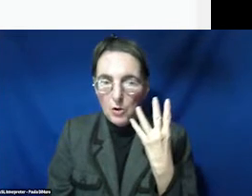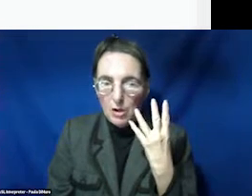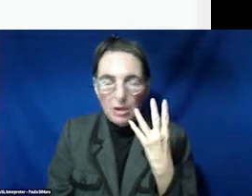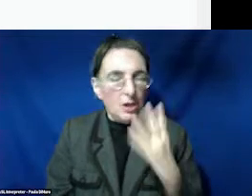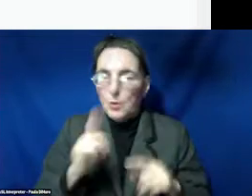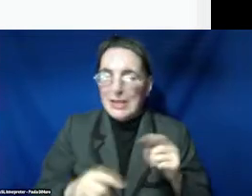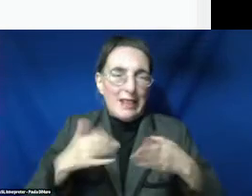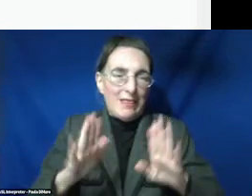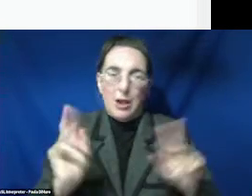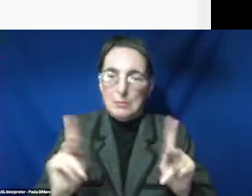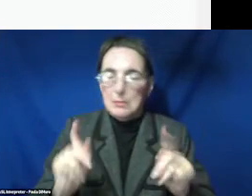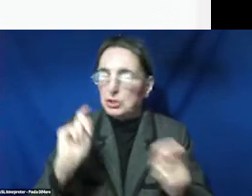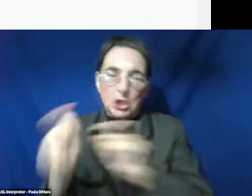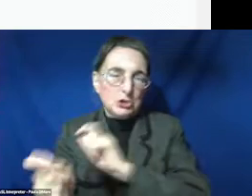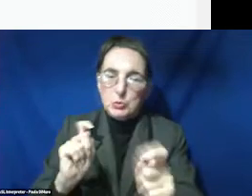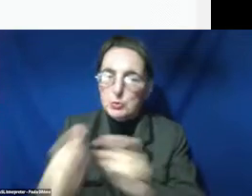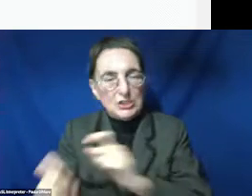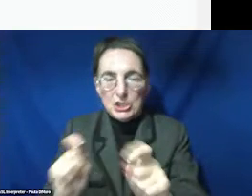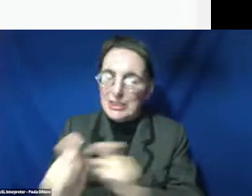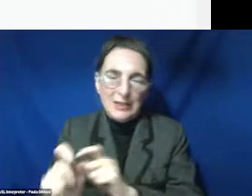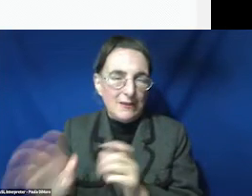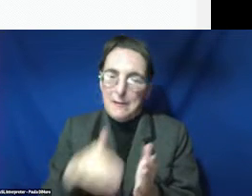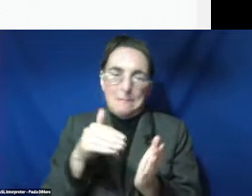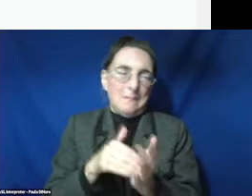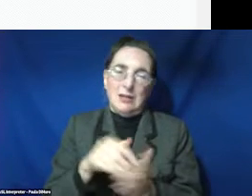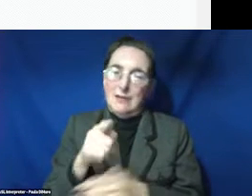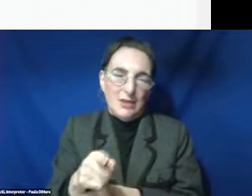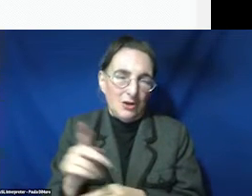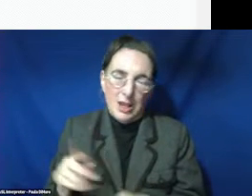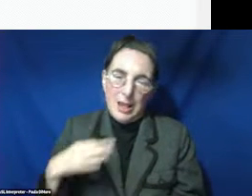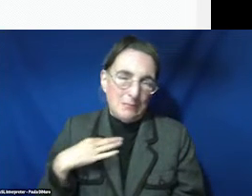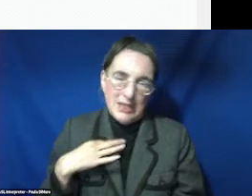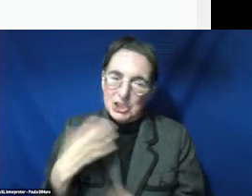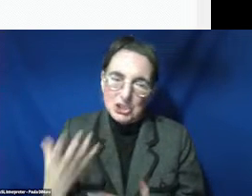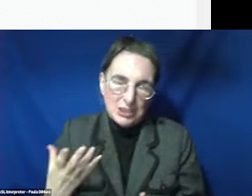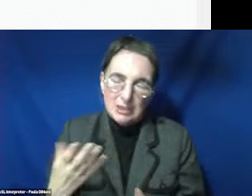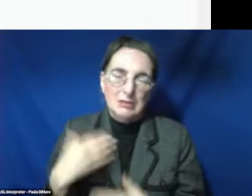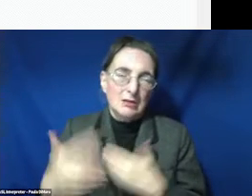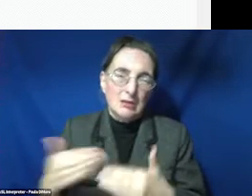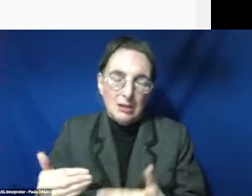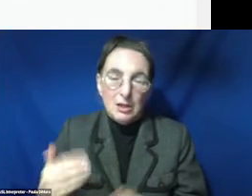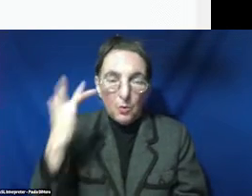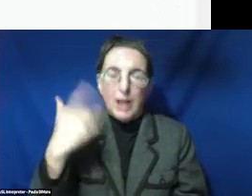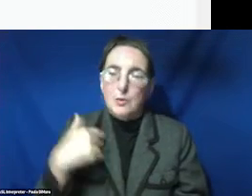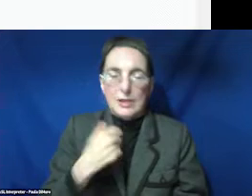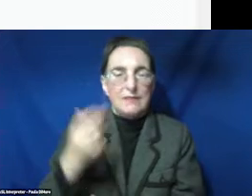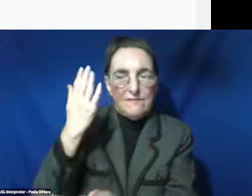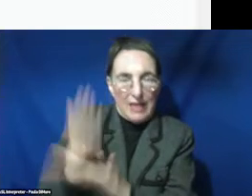to start switching that in the middle of their -- in the middle of their applications. And that's because we validate these rules as you upload each section.